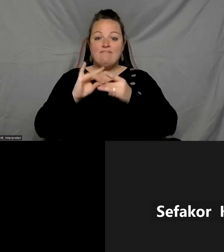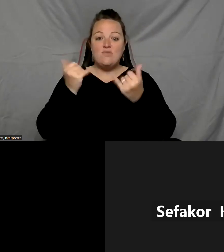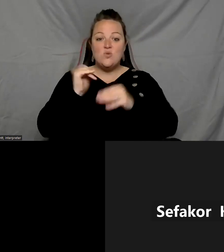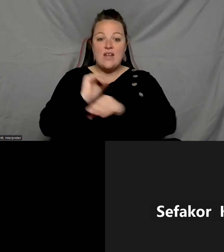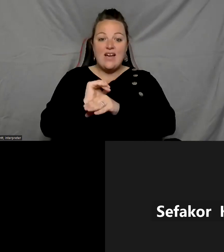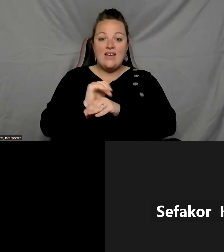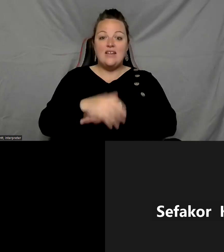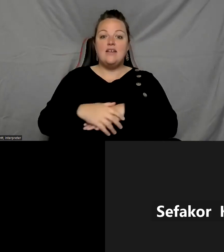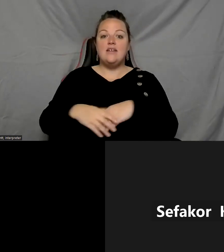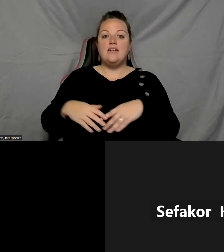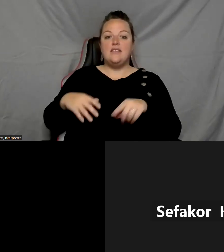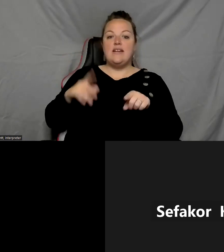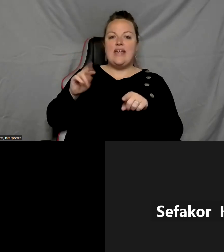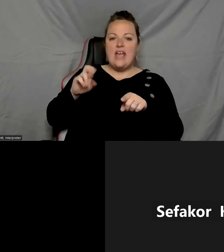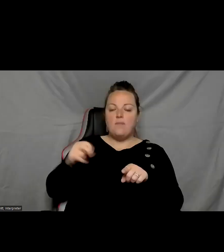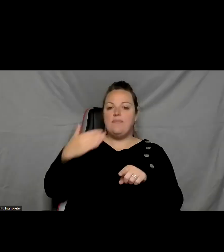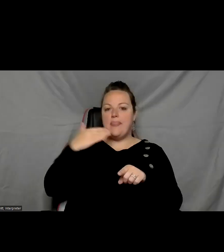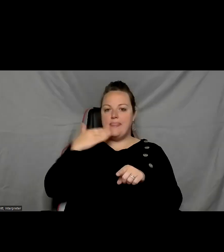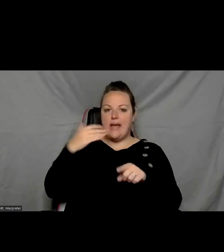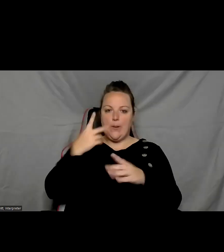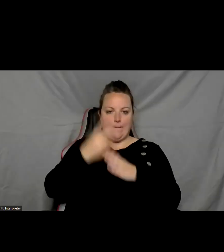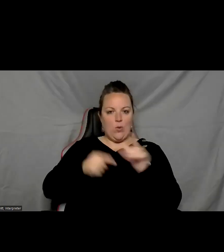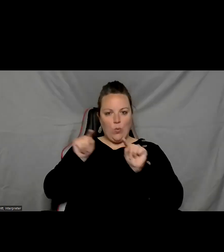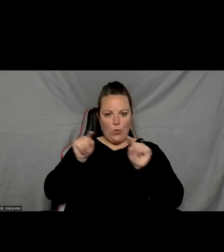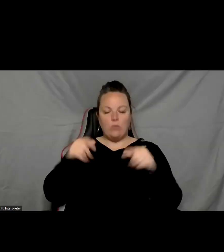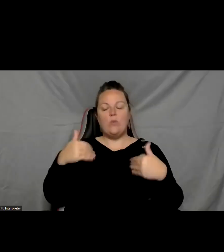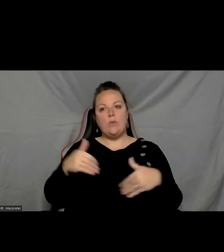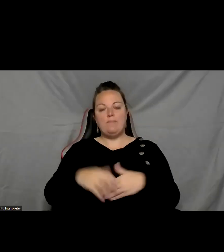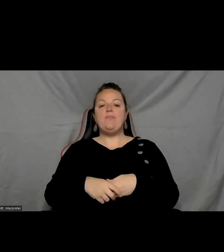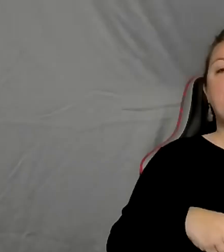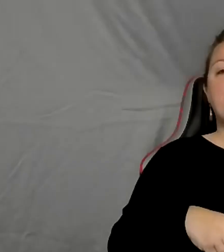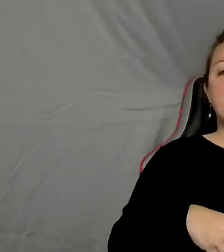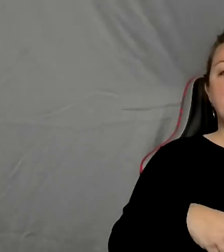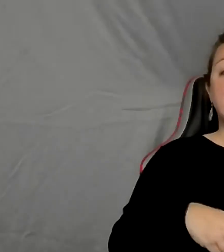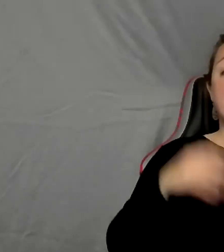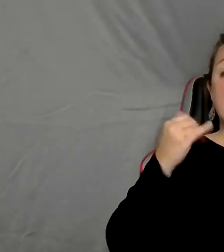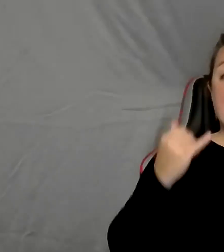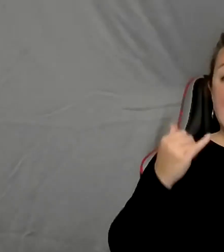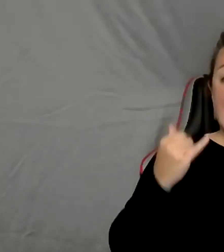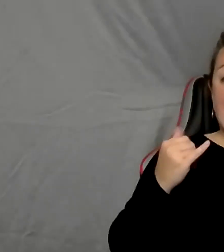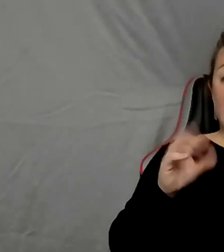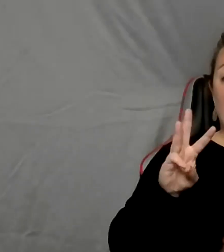Thanks, again, to the both of you. We're going to now hear from Wilda White and she's